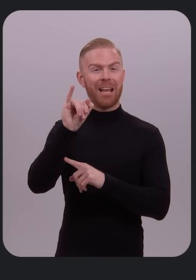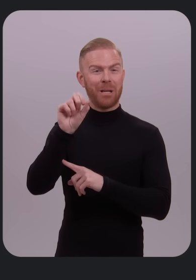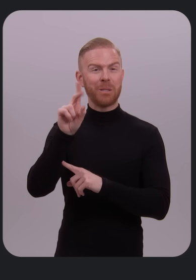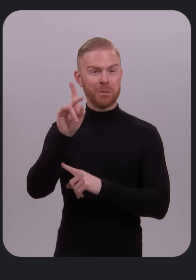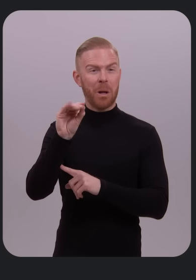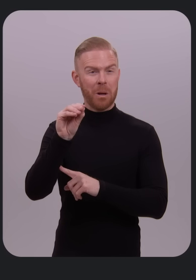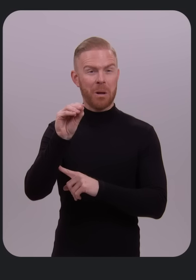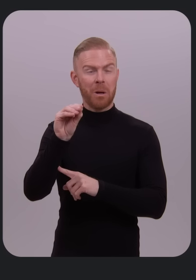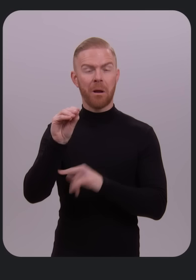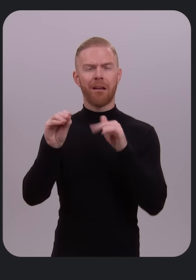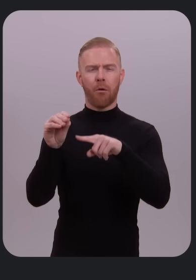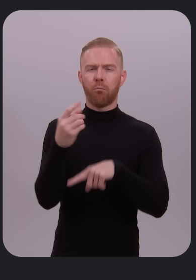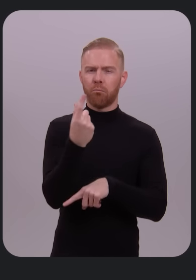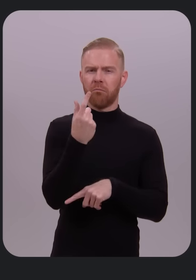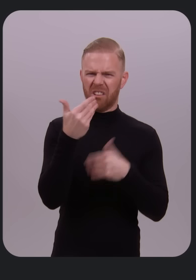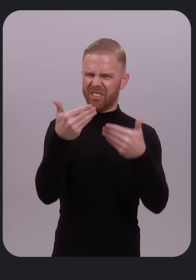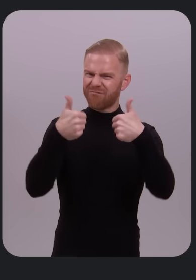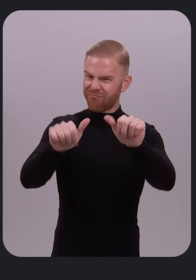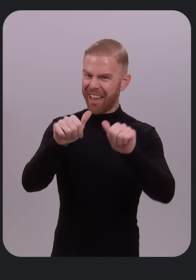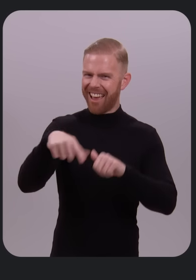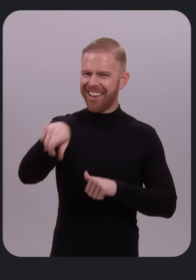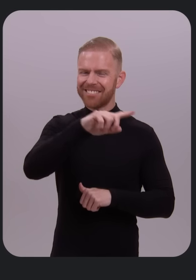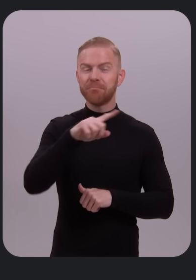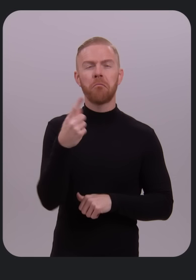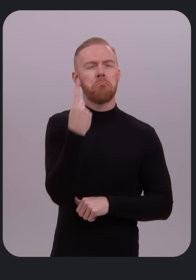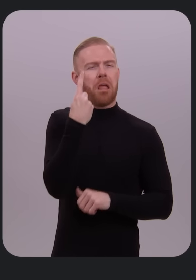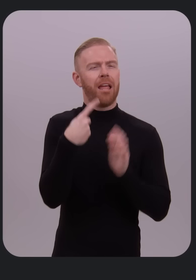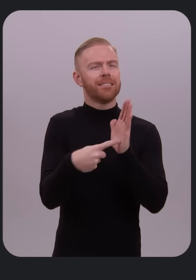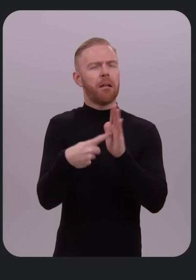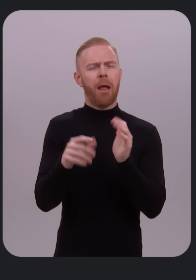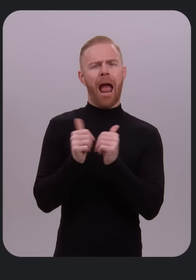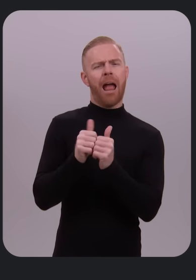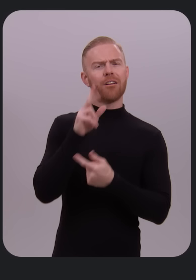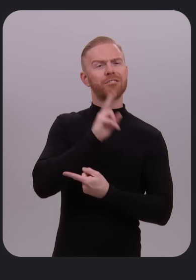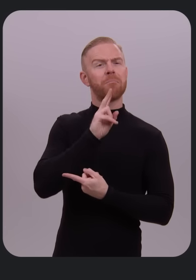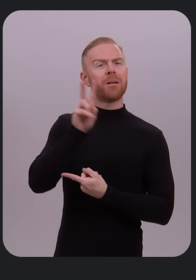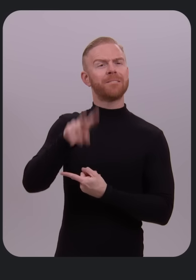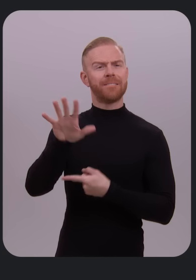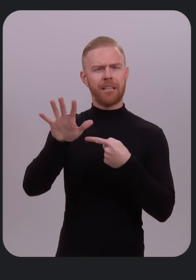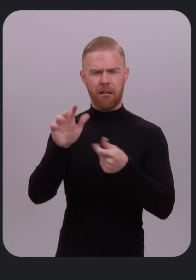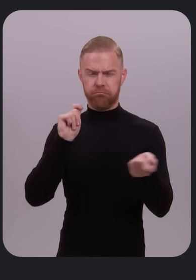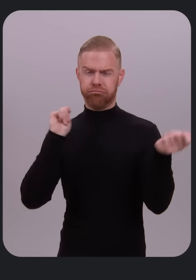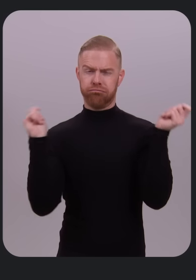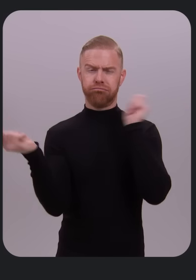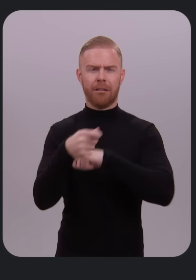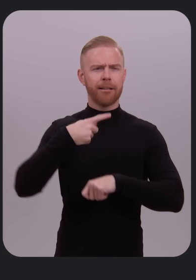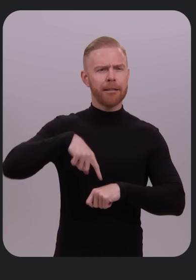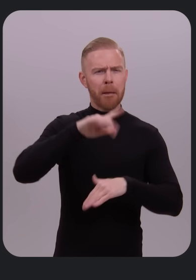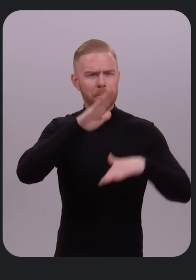And this is just one example of how Gemini 2.5 is changing how we build, and how you can leverage